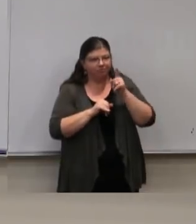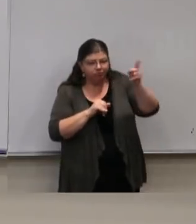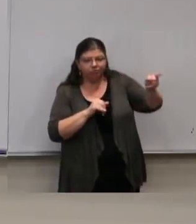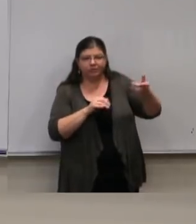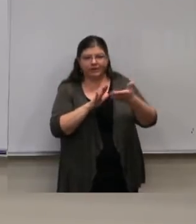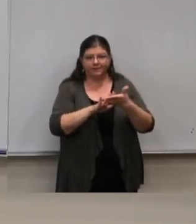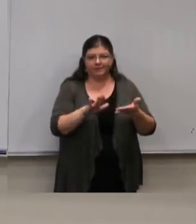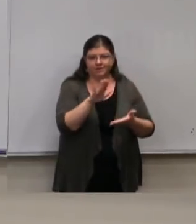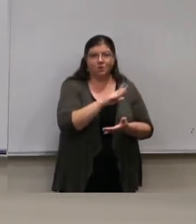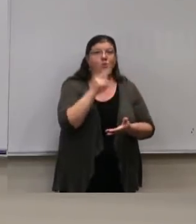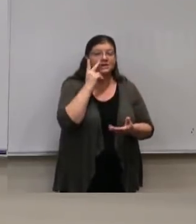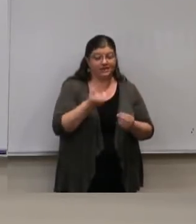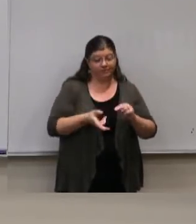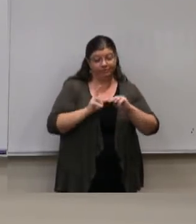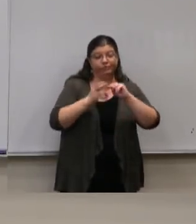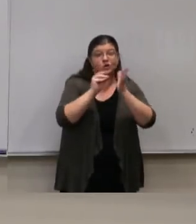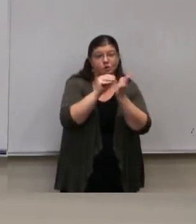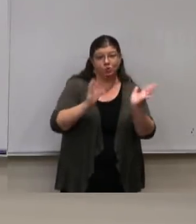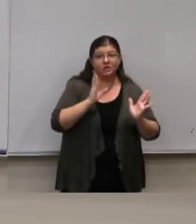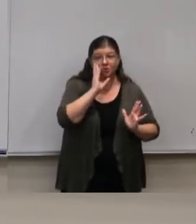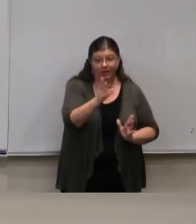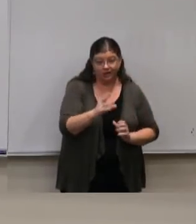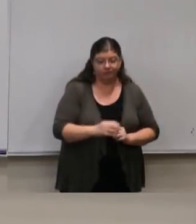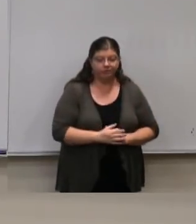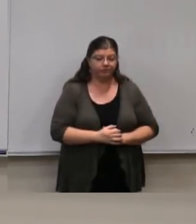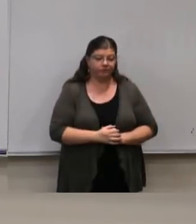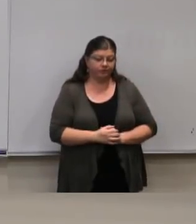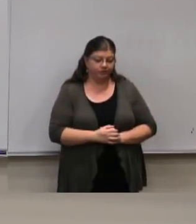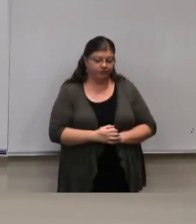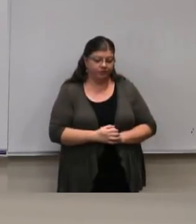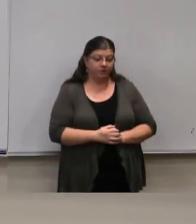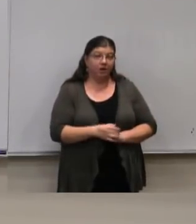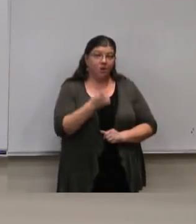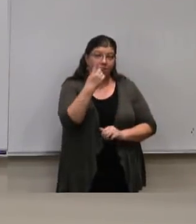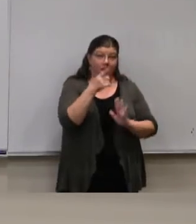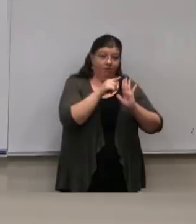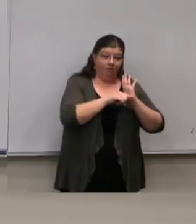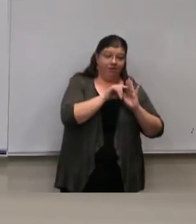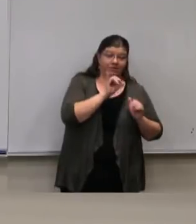So we're gonna see an increase of that. One of the downsides of that is, is we see an increase